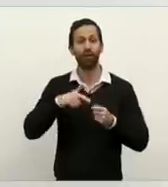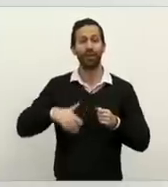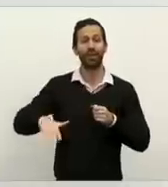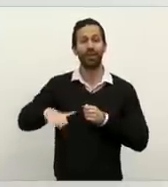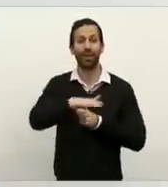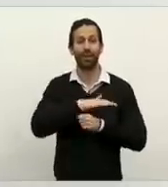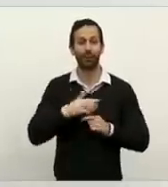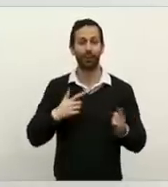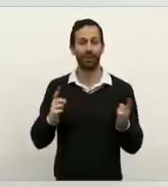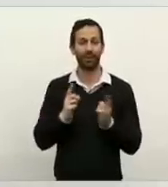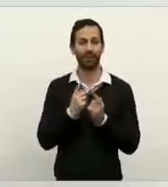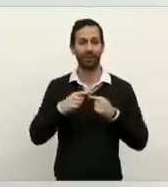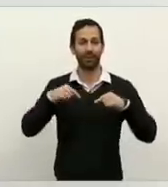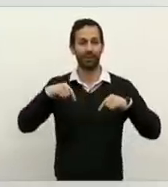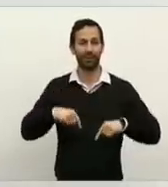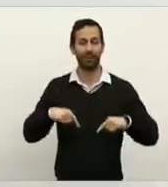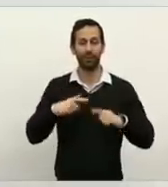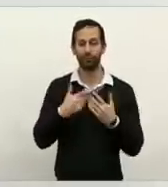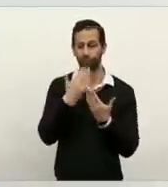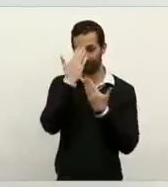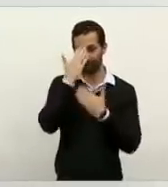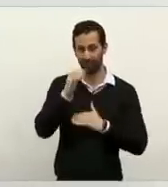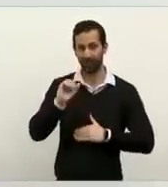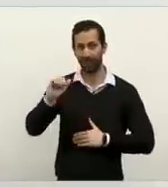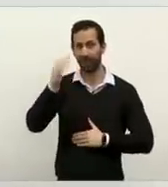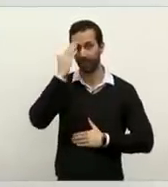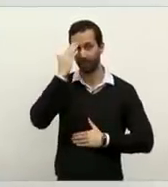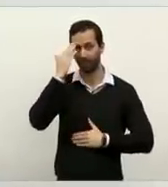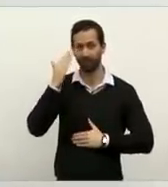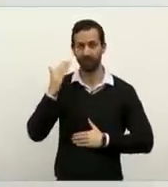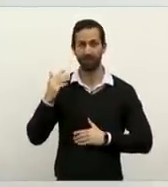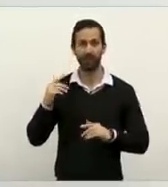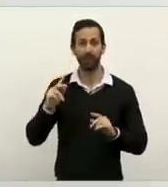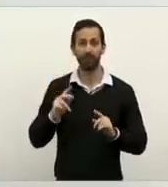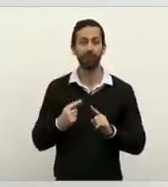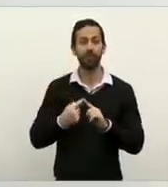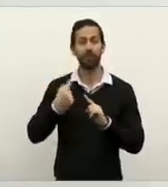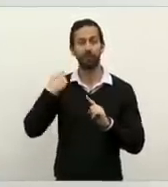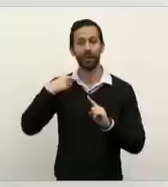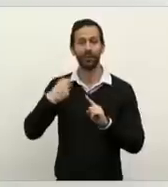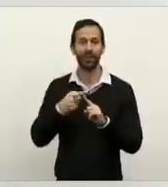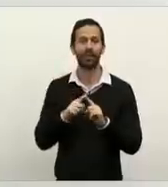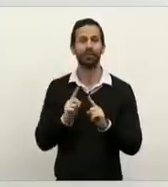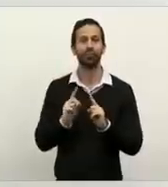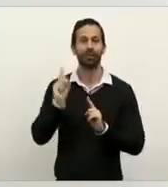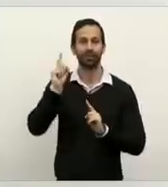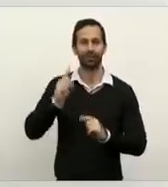upon which we meet, and pay my respect to the Elders both past and present.